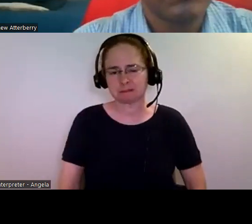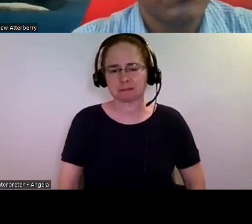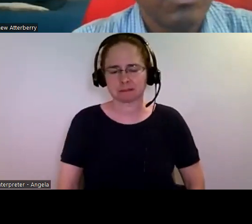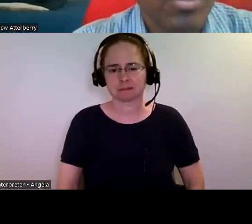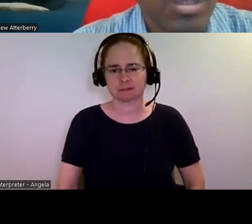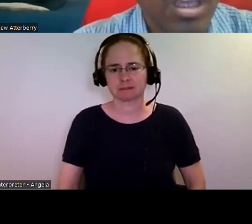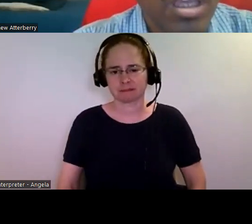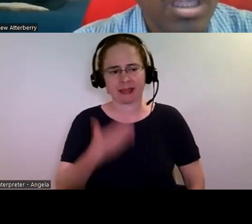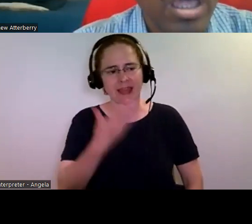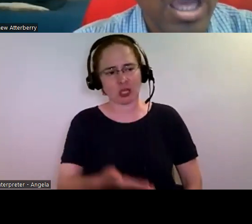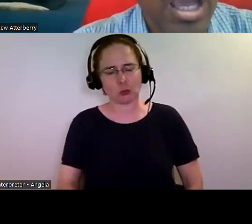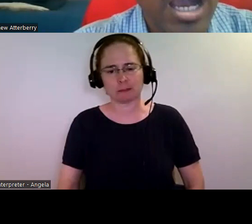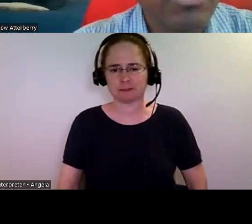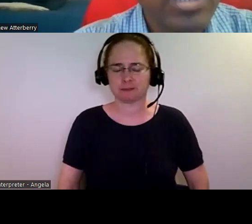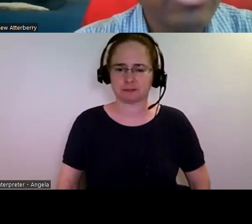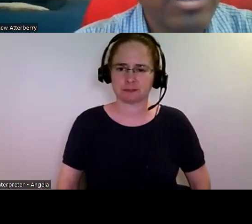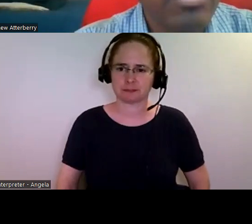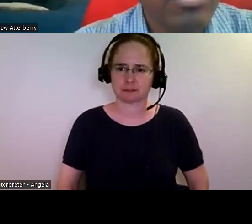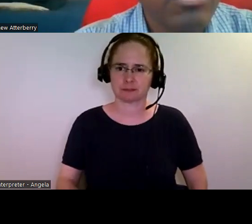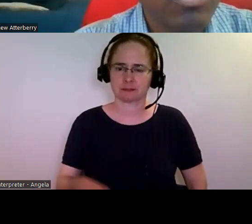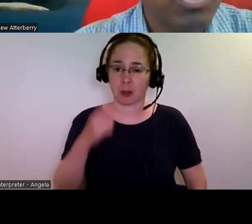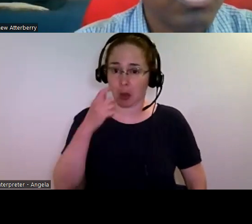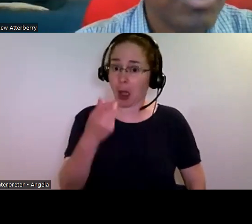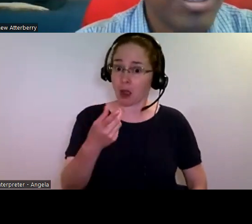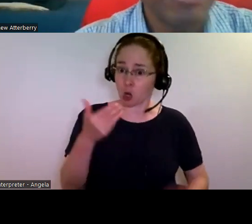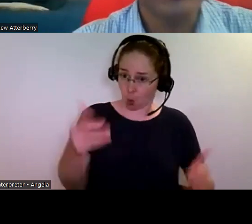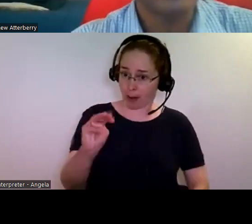(Anjali Forber-Pratt) Thank you. Oh go ahead Matthew.